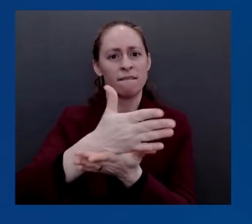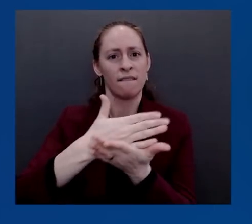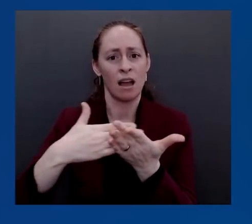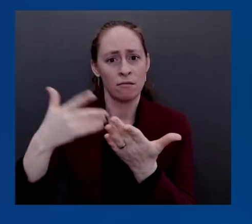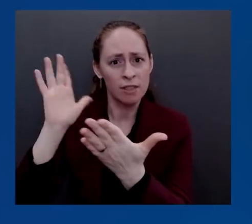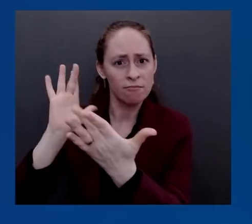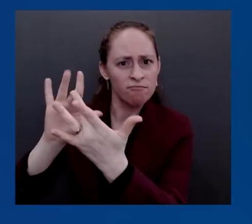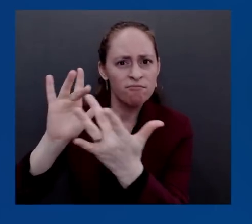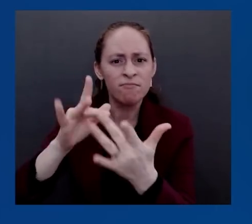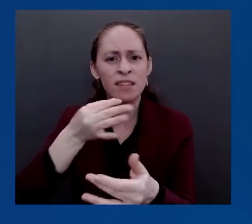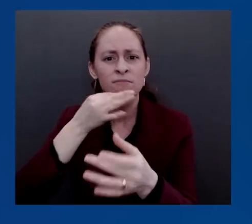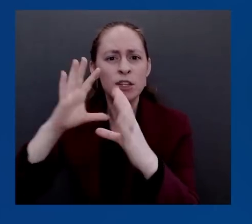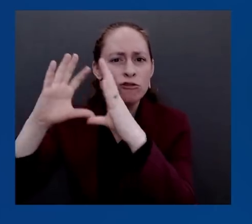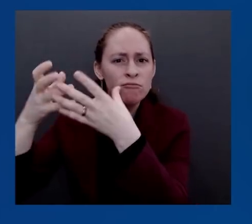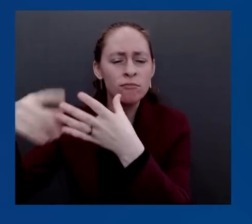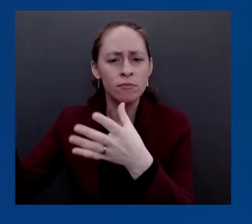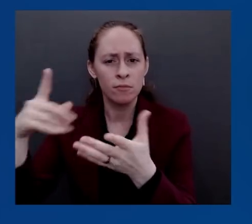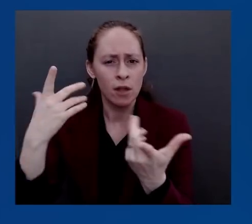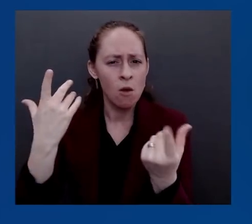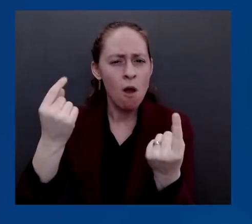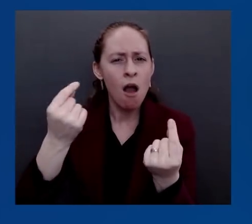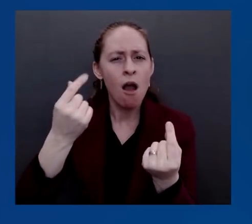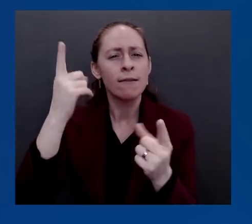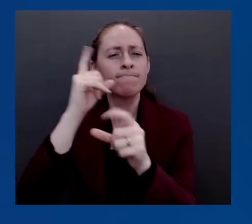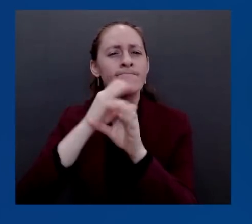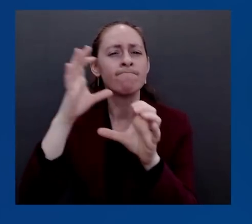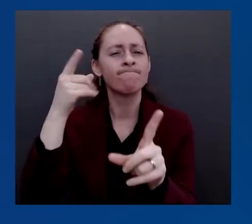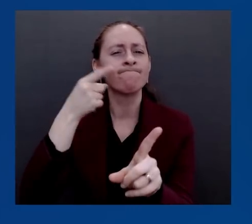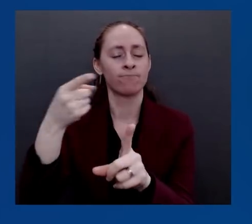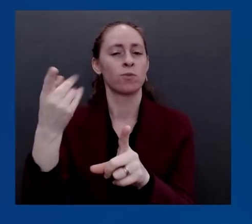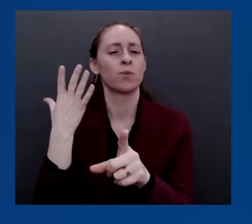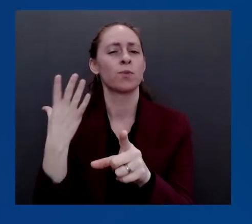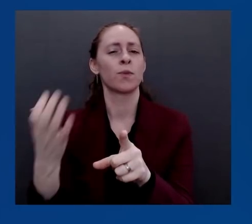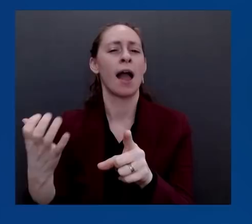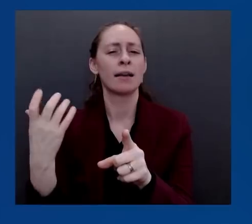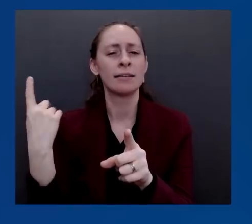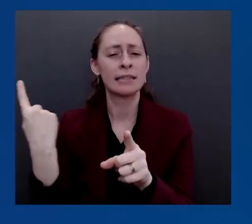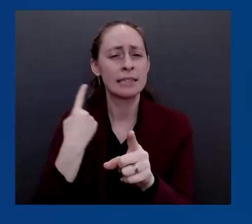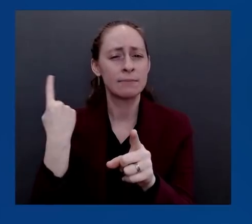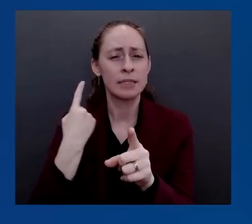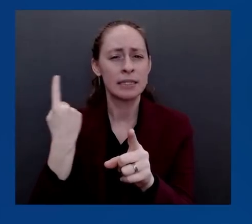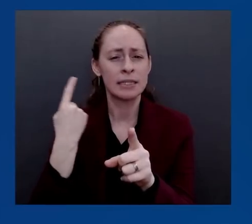with respect to hospitalizations and deaths, in order to be able to loosen certain restrictions?